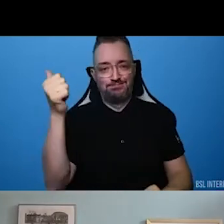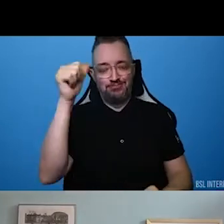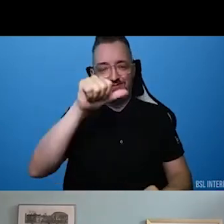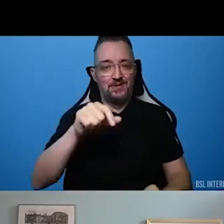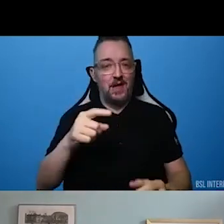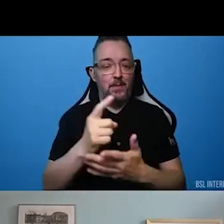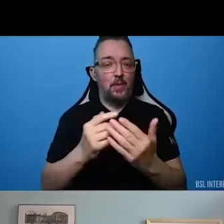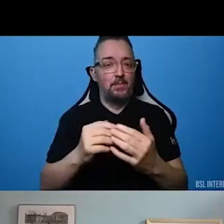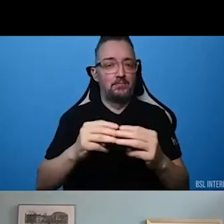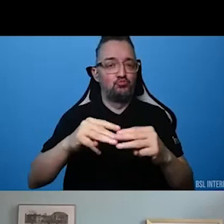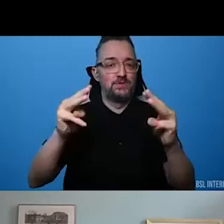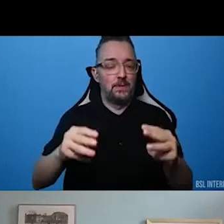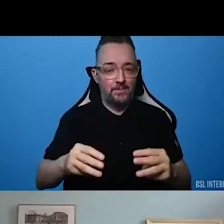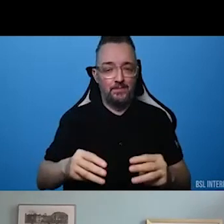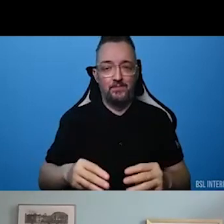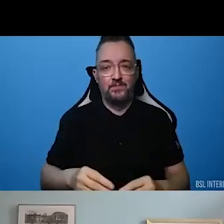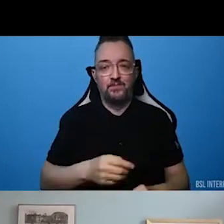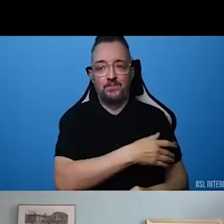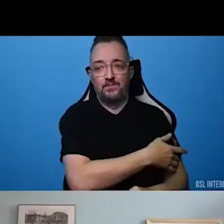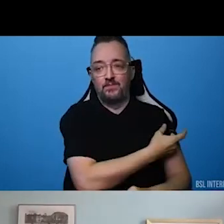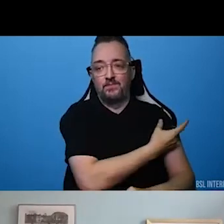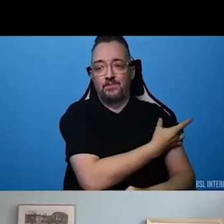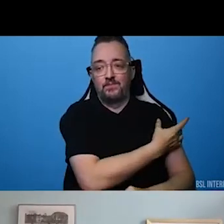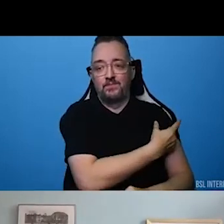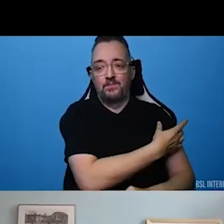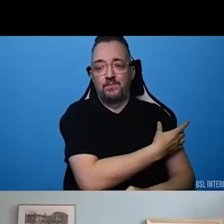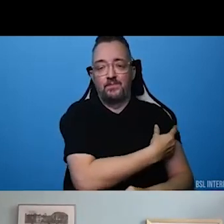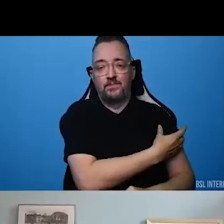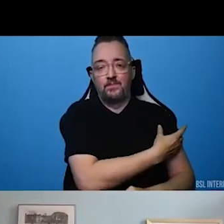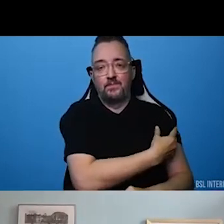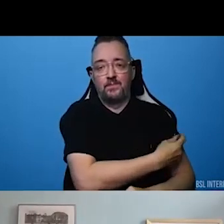and it probably comes across in the way that I do it but I'm really just drawn to...